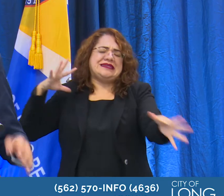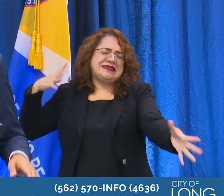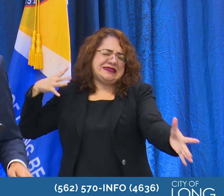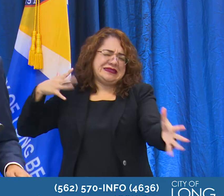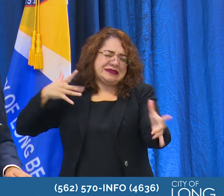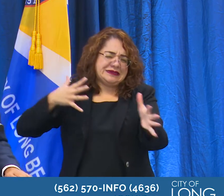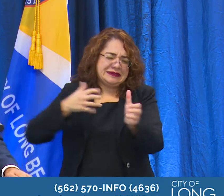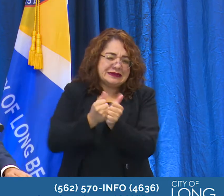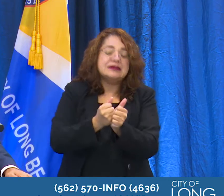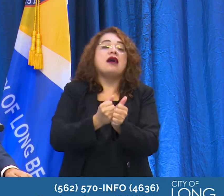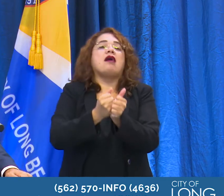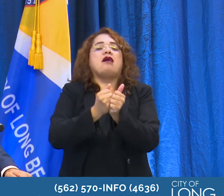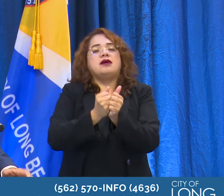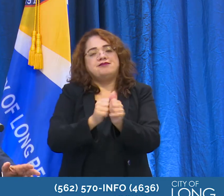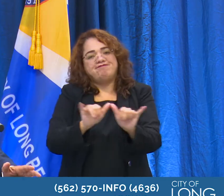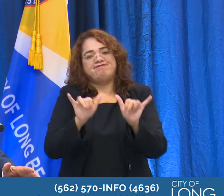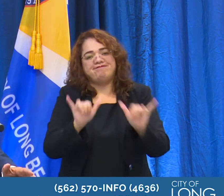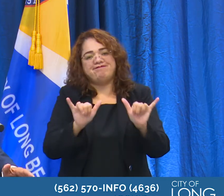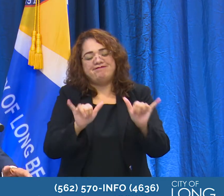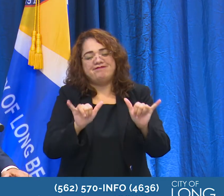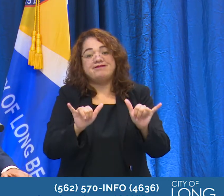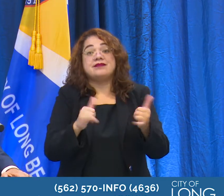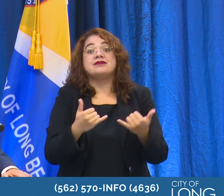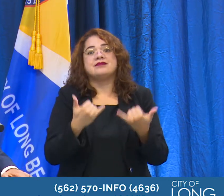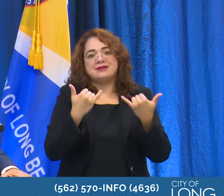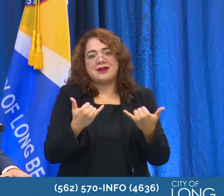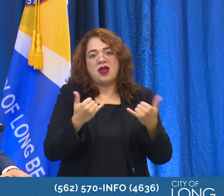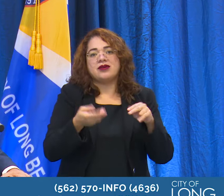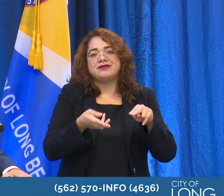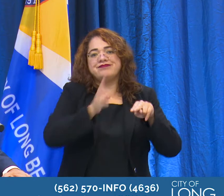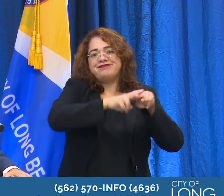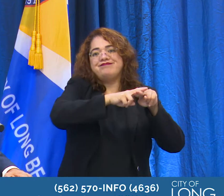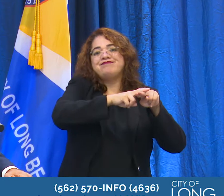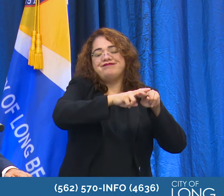additional tests in and talking to our Health Department Director earlier today,